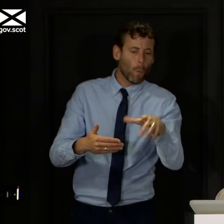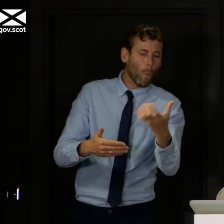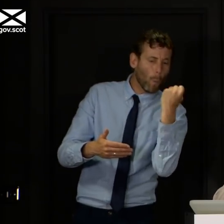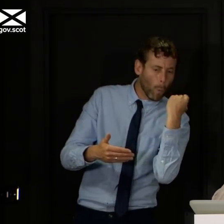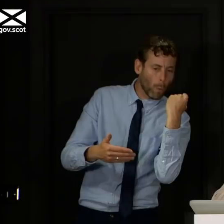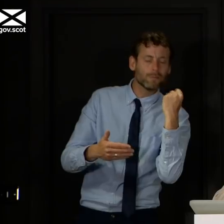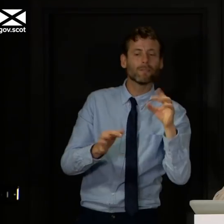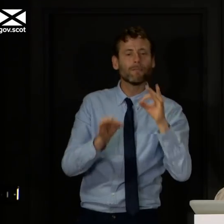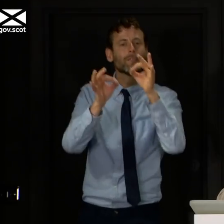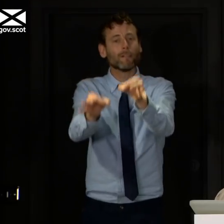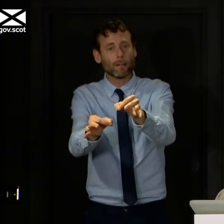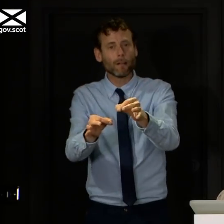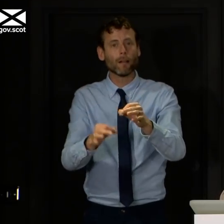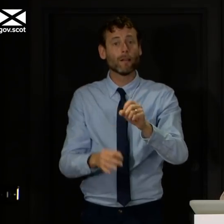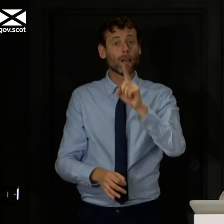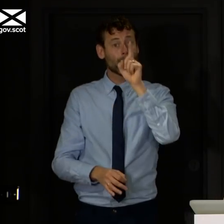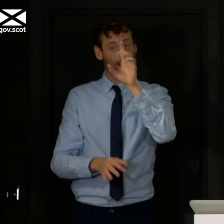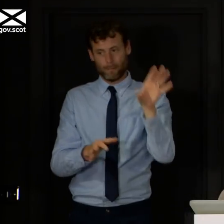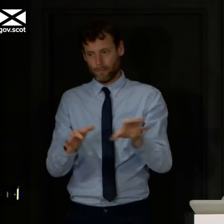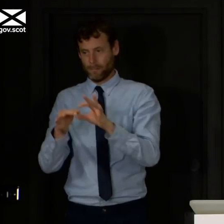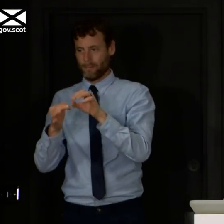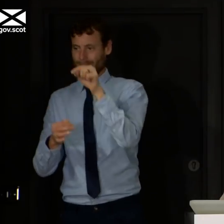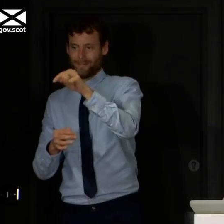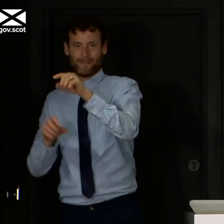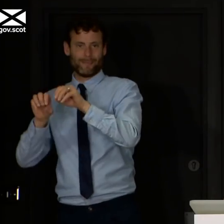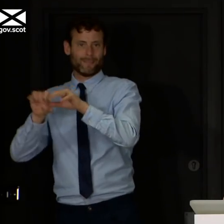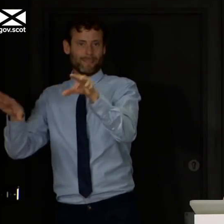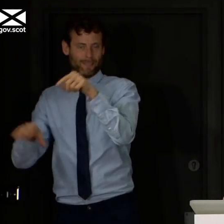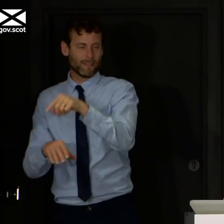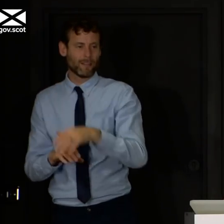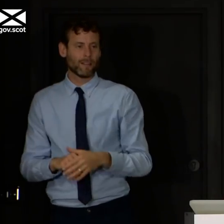points of detail that lie under the broad categories we set out in the route map, and